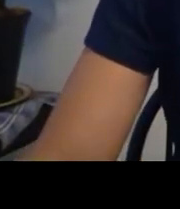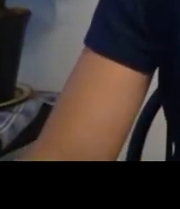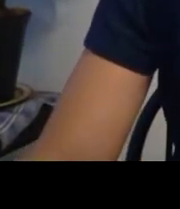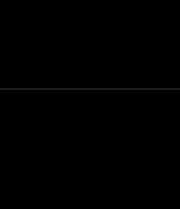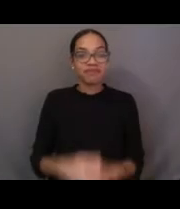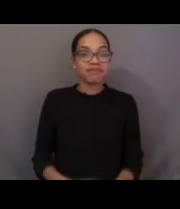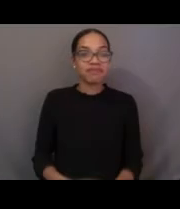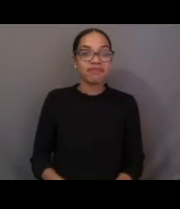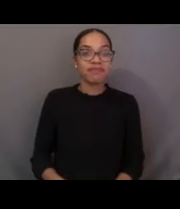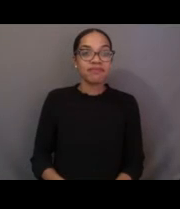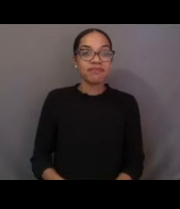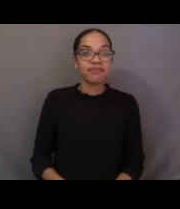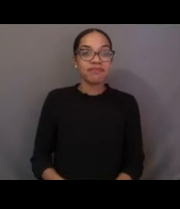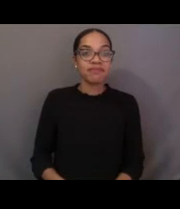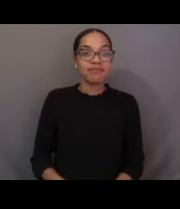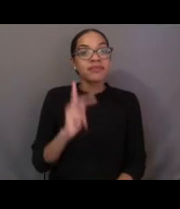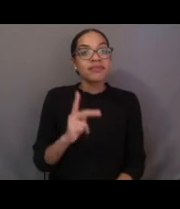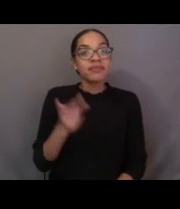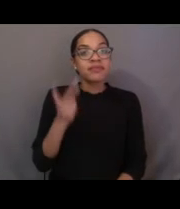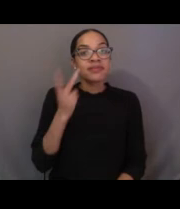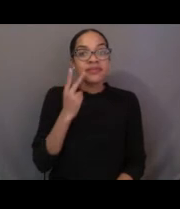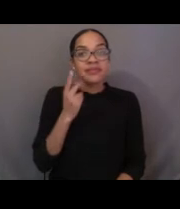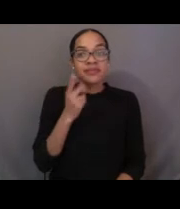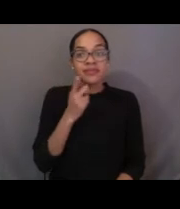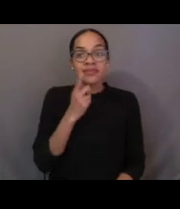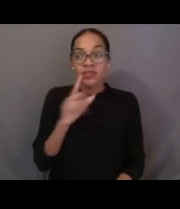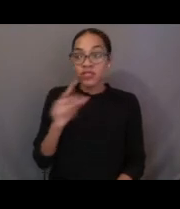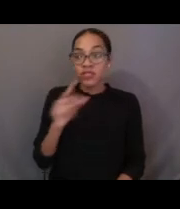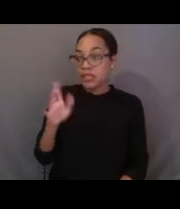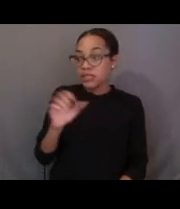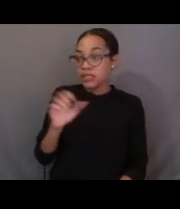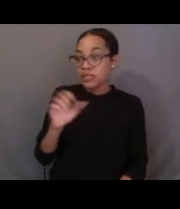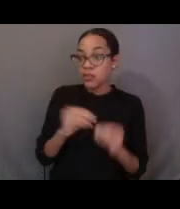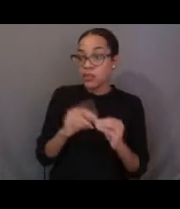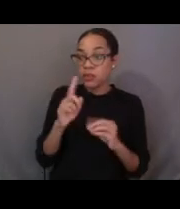Let's see. Grace, are there any more questions that have come up?